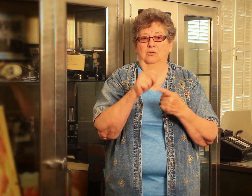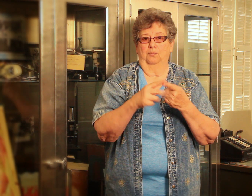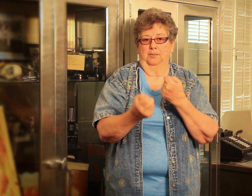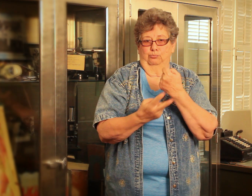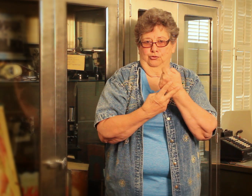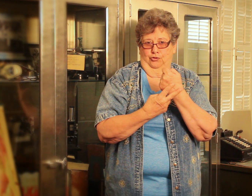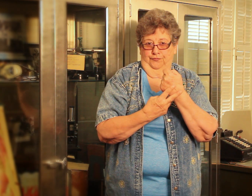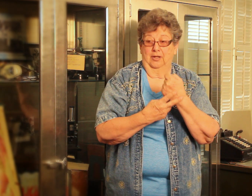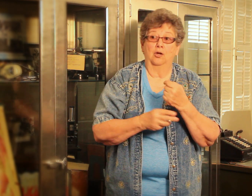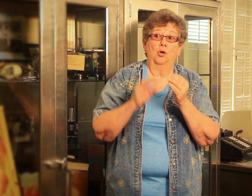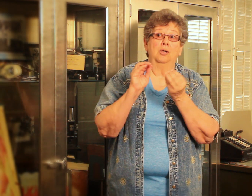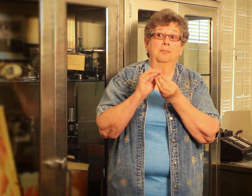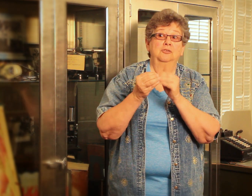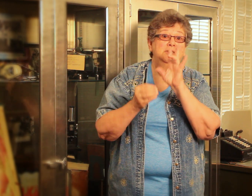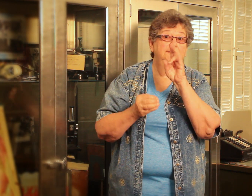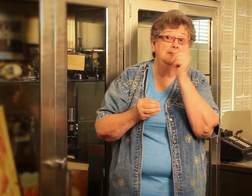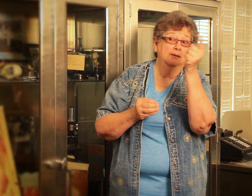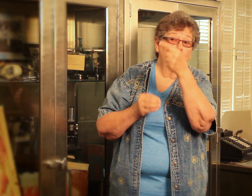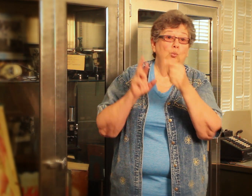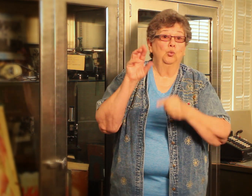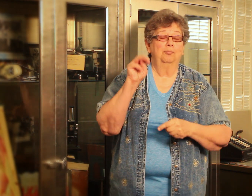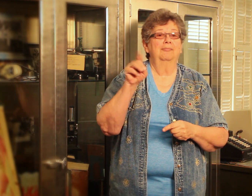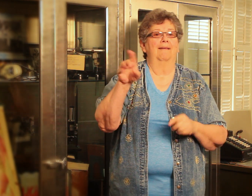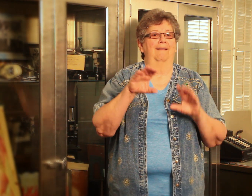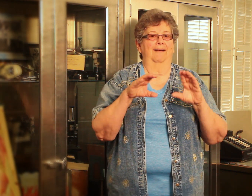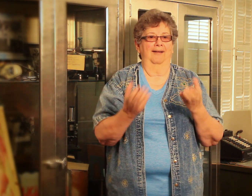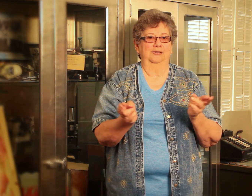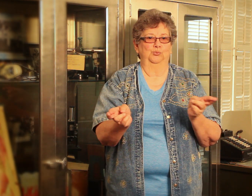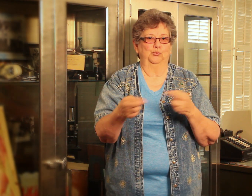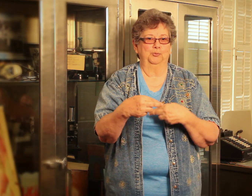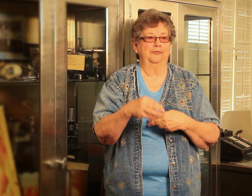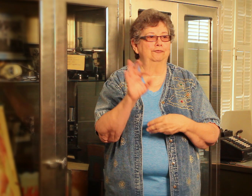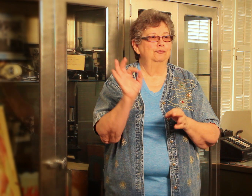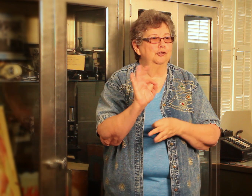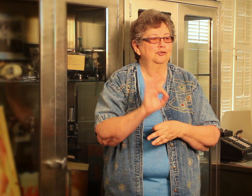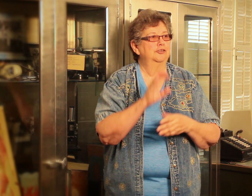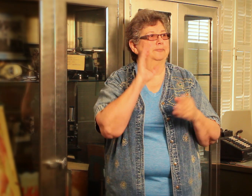All of those are being preserved. And in room seven all classroom related things.